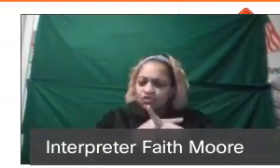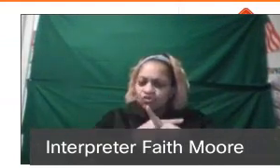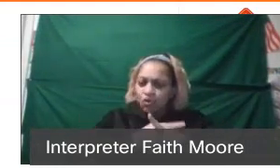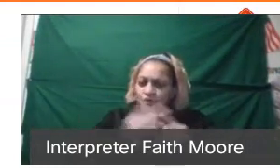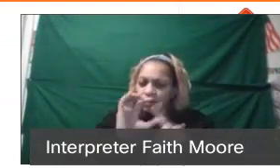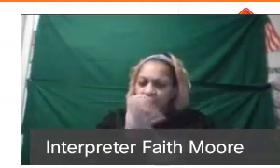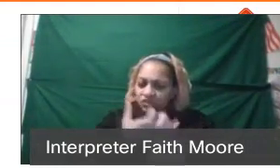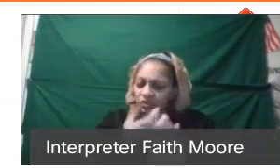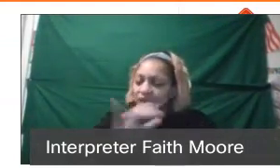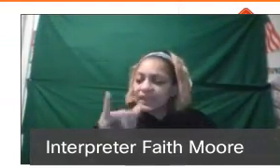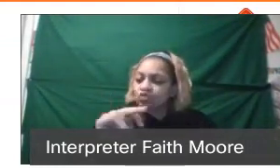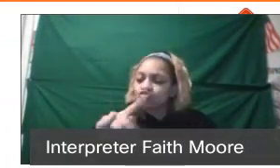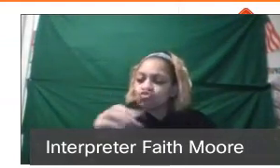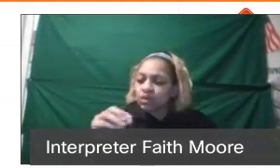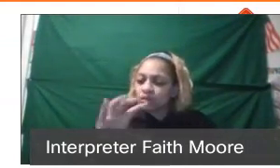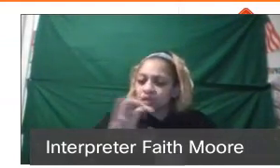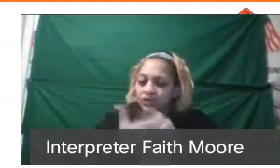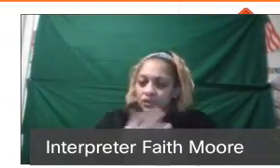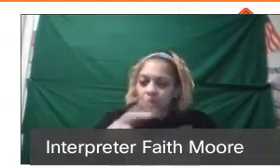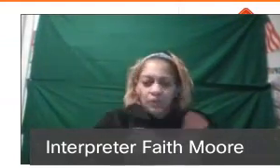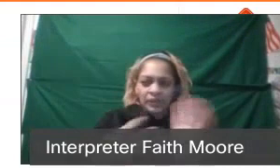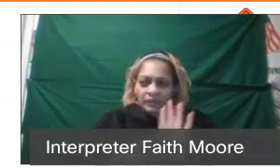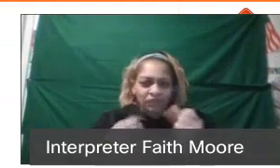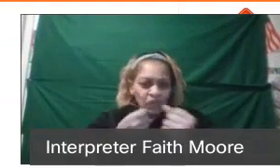Drivers and pedestrians. Exactly. Um.